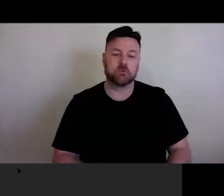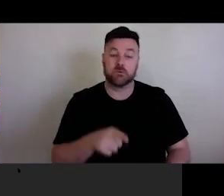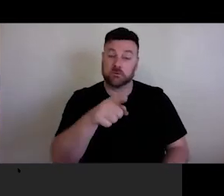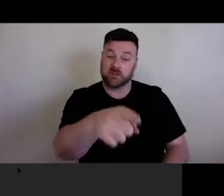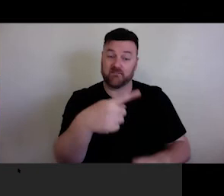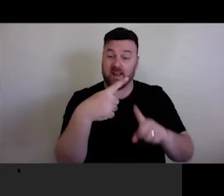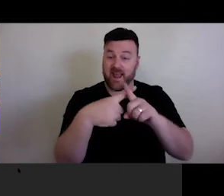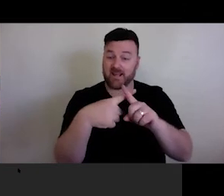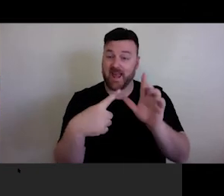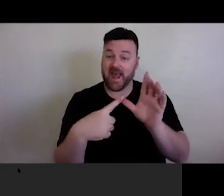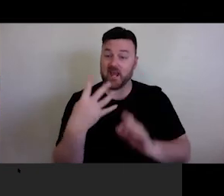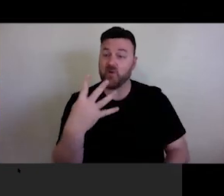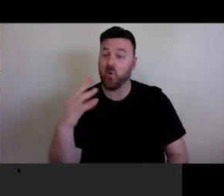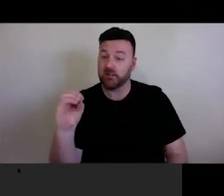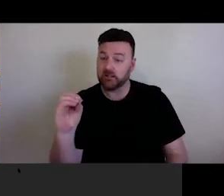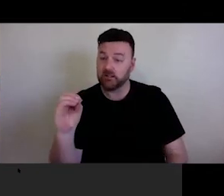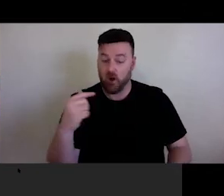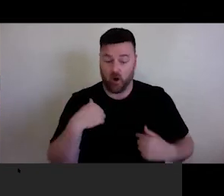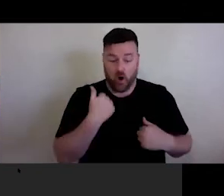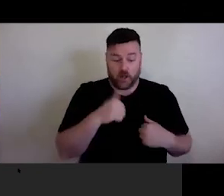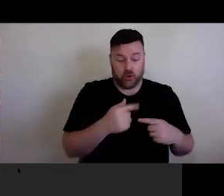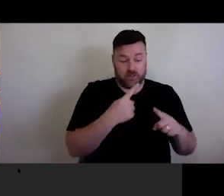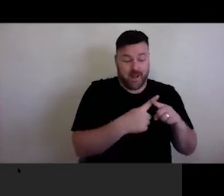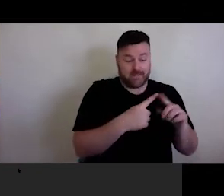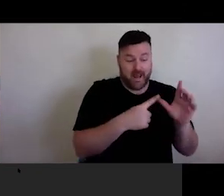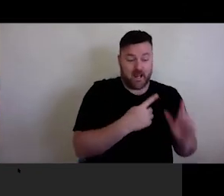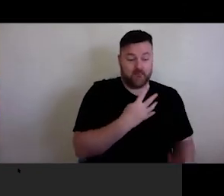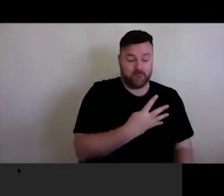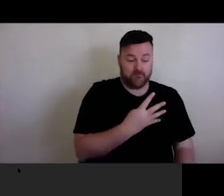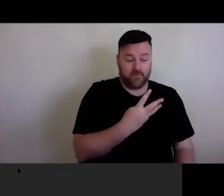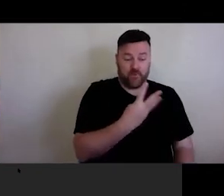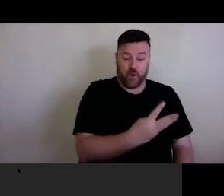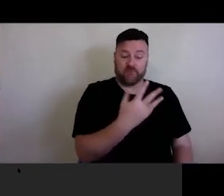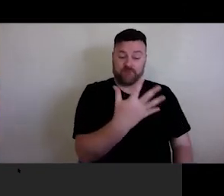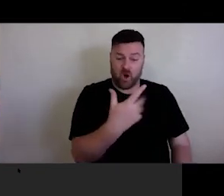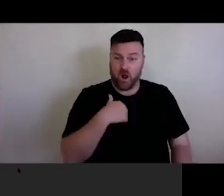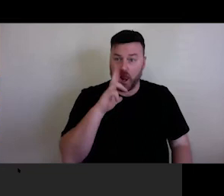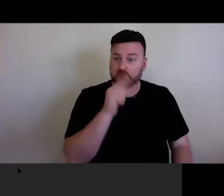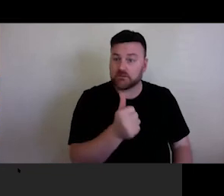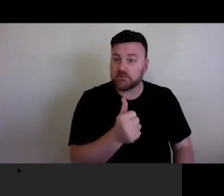XA40. We use the XA35 and we love it. It's a versatile camera that